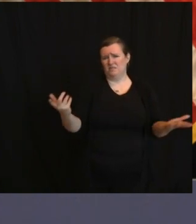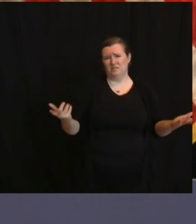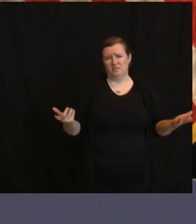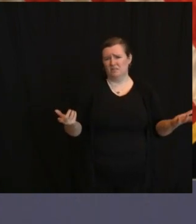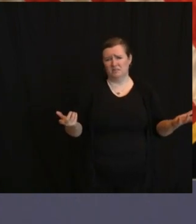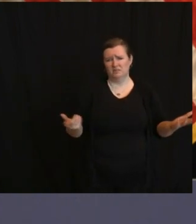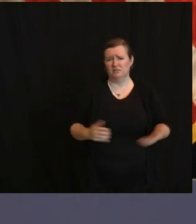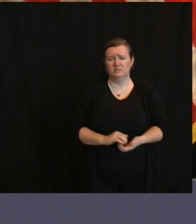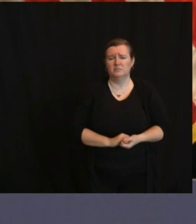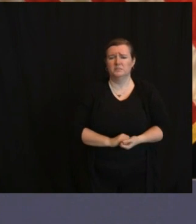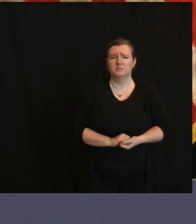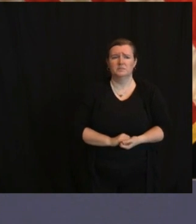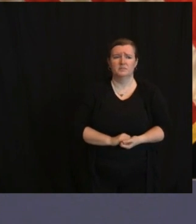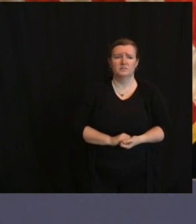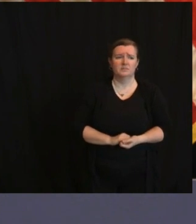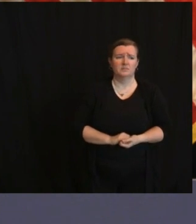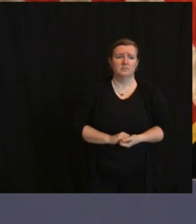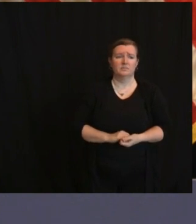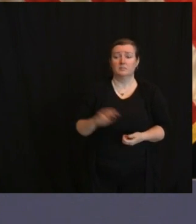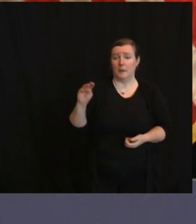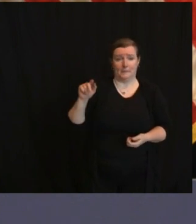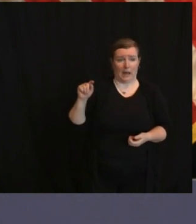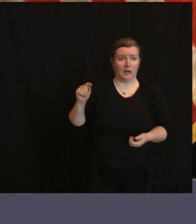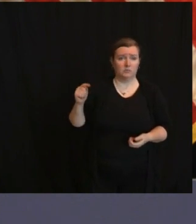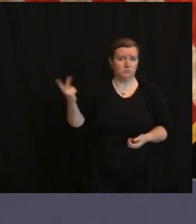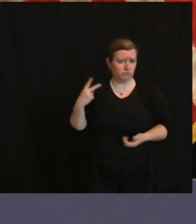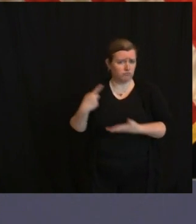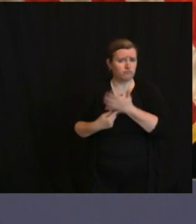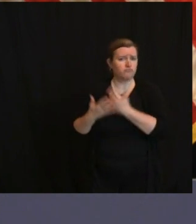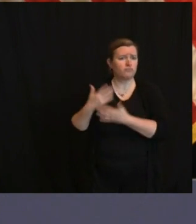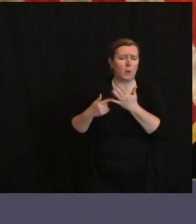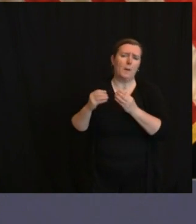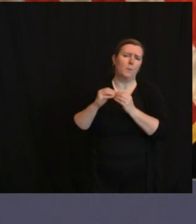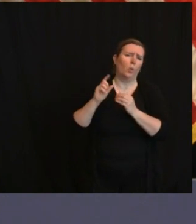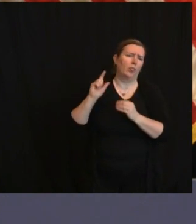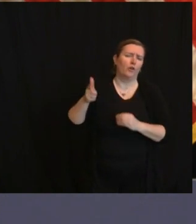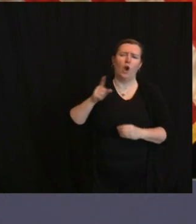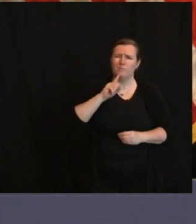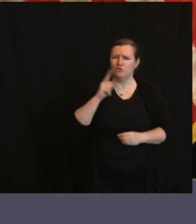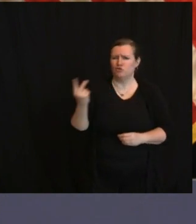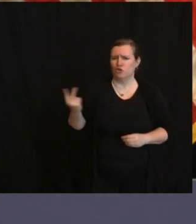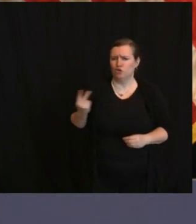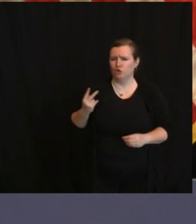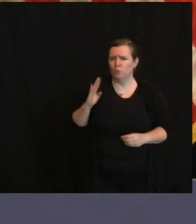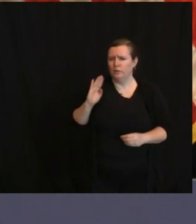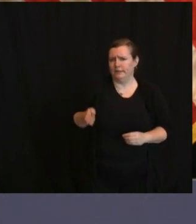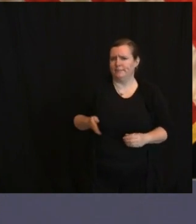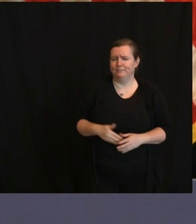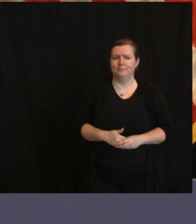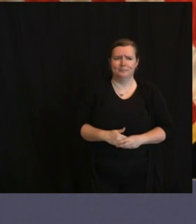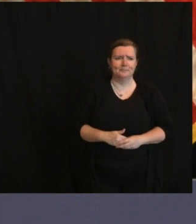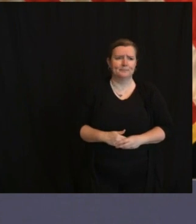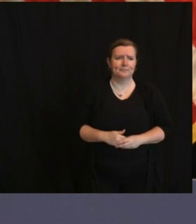THAT INCLUDES RIGOROUS AGGRESSIVE SOCIAL DISTANCING, WORK FROM HOME POLICIES, ET CETERA. IF YOU CAN BEAR WITH ME, WE